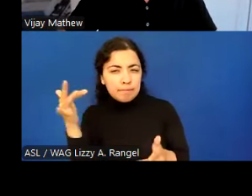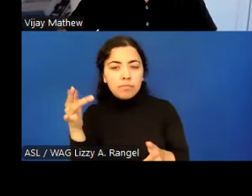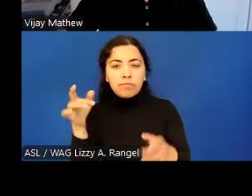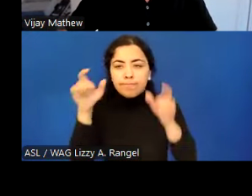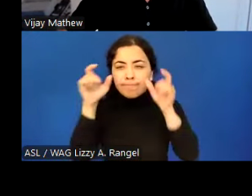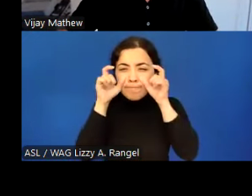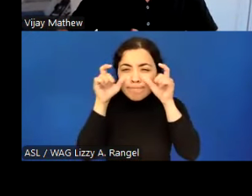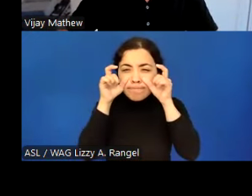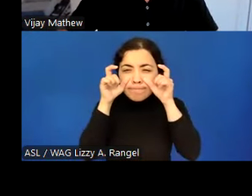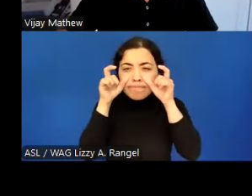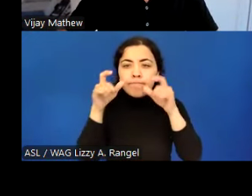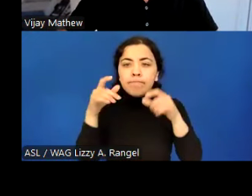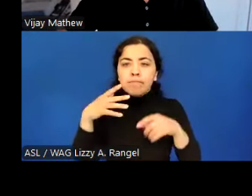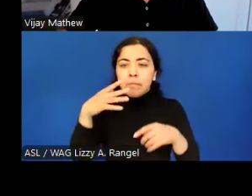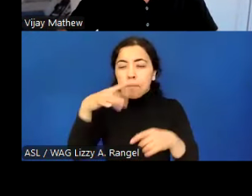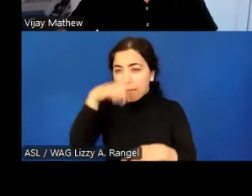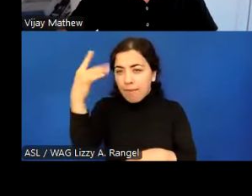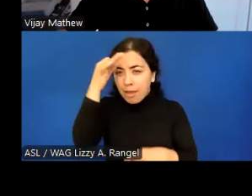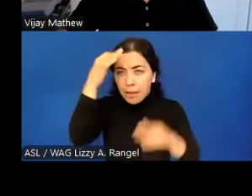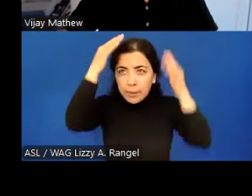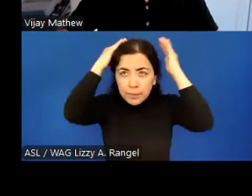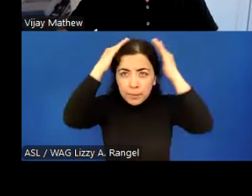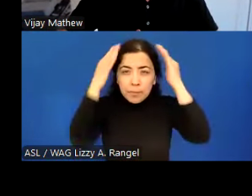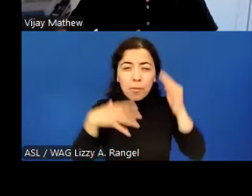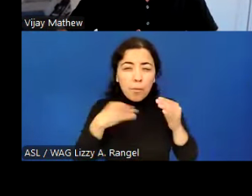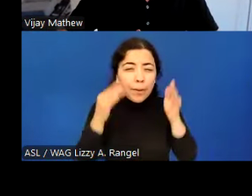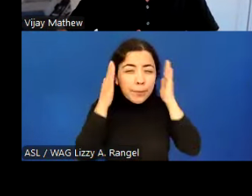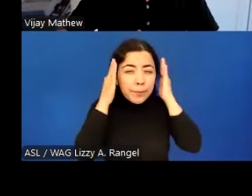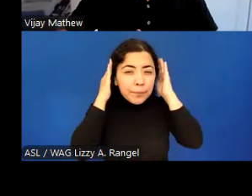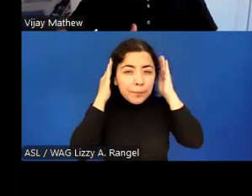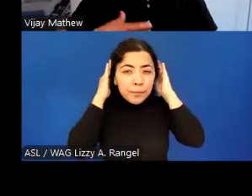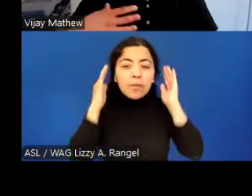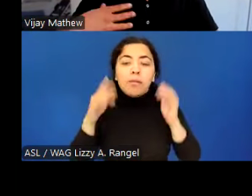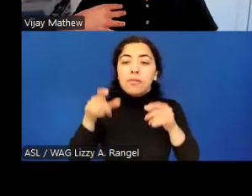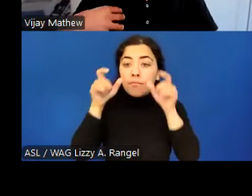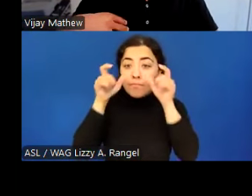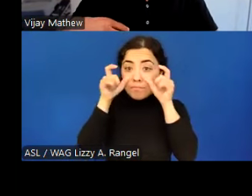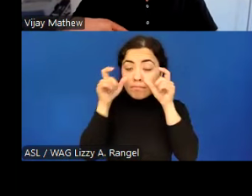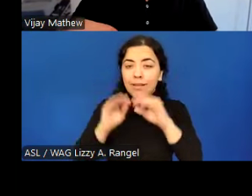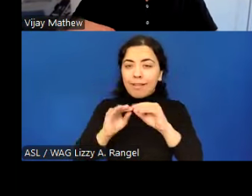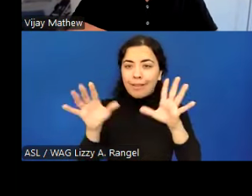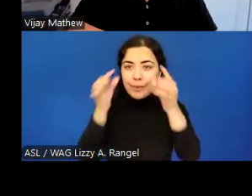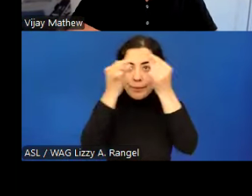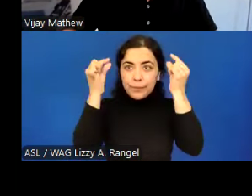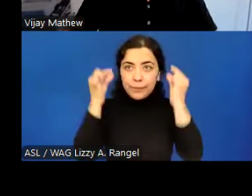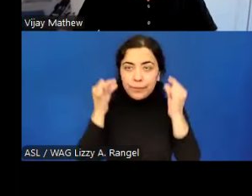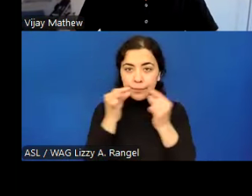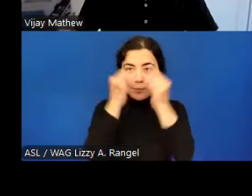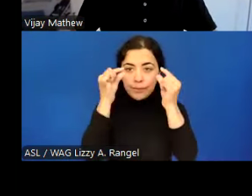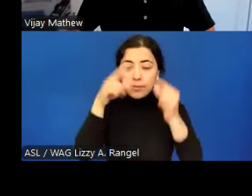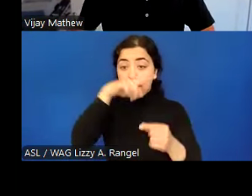glasses with clear plastic frames, a black shirt and I'm standing in front of a white wall.